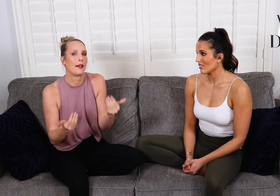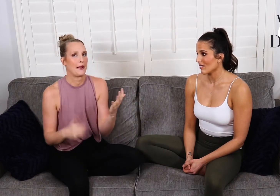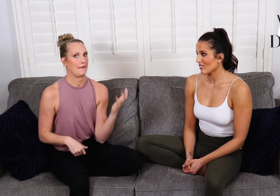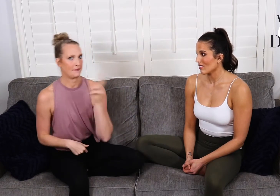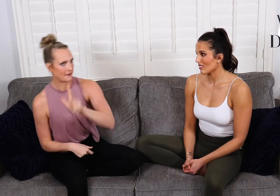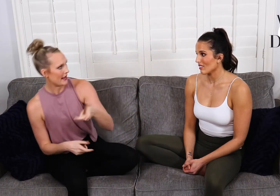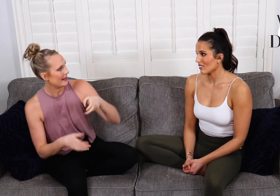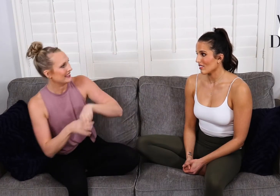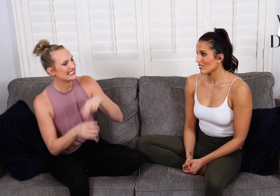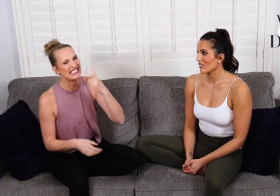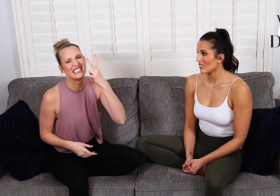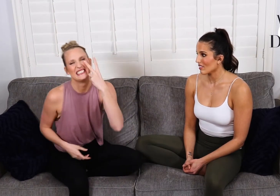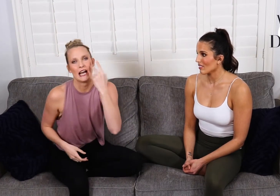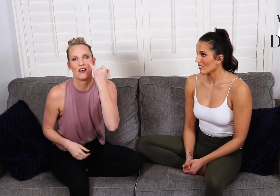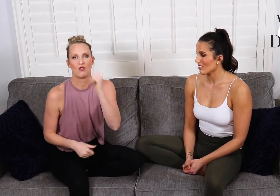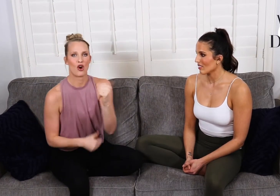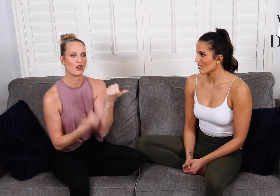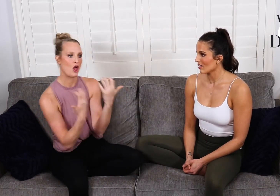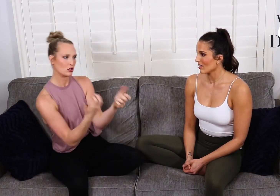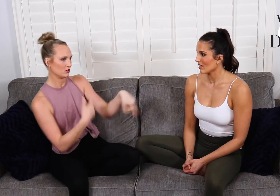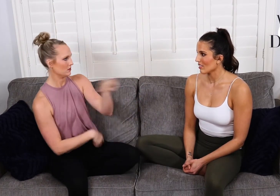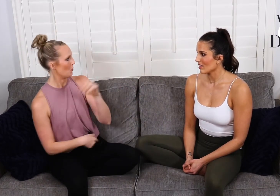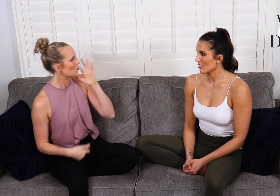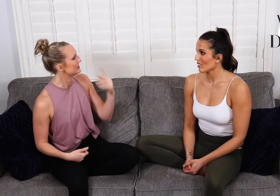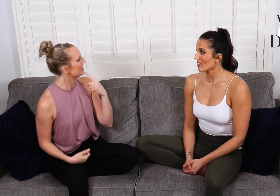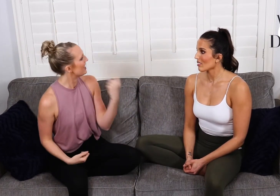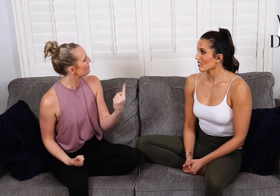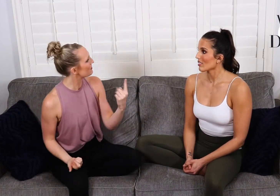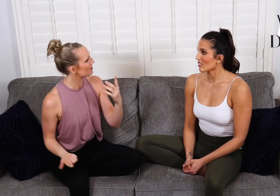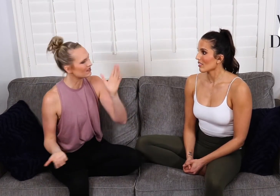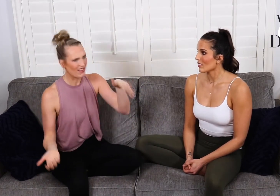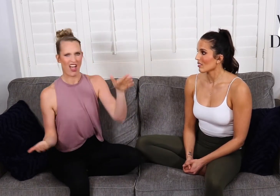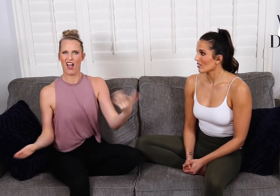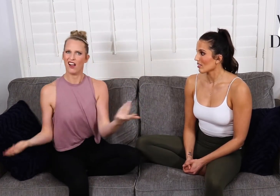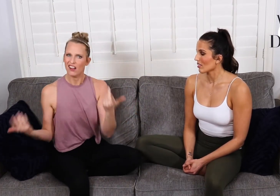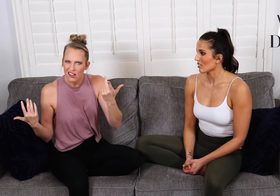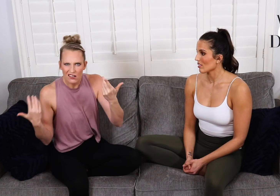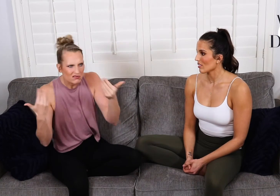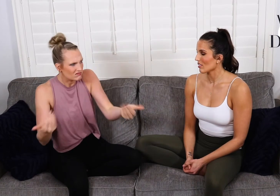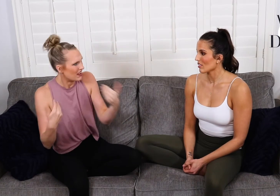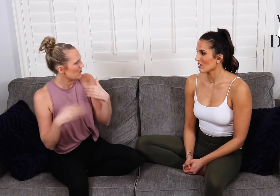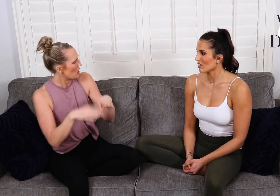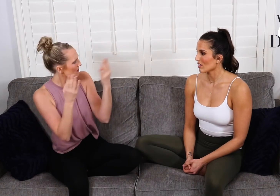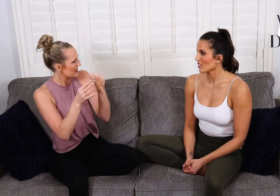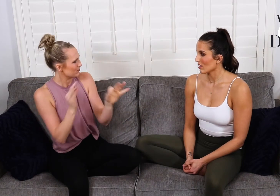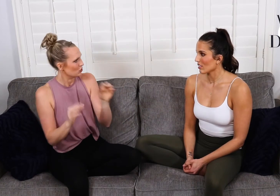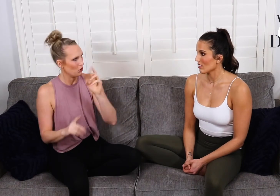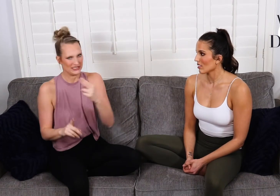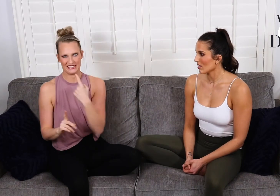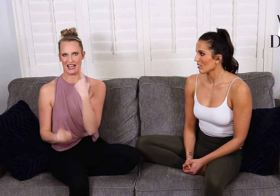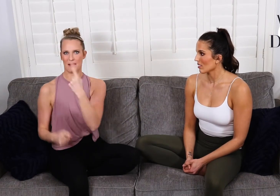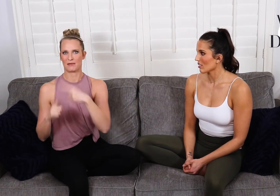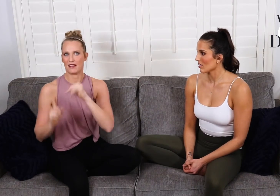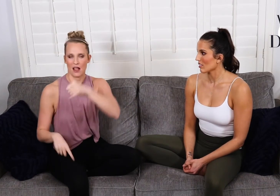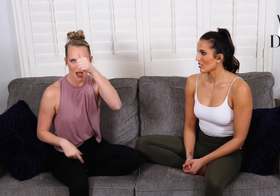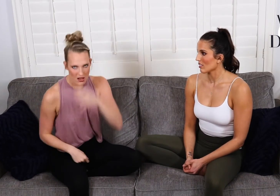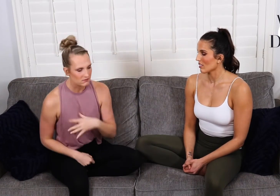ahead and went back into the theater just to see if everybody else would say something, you know and say, “Hey like I thought we were going to have open captioning?” Or say something to that gentleman.